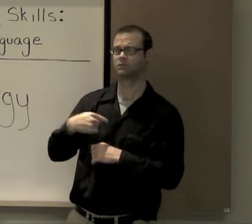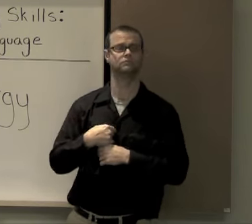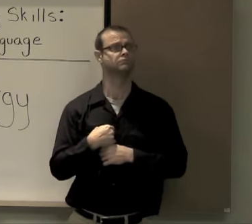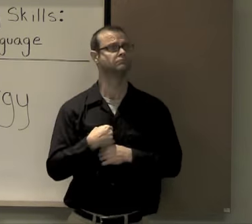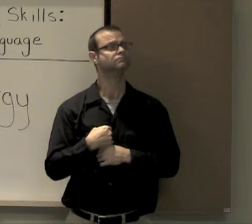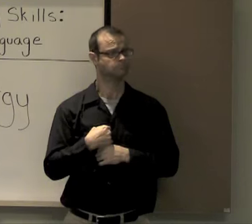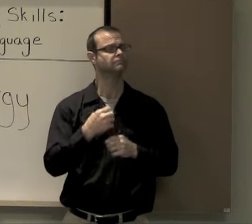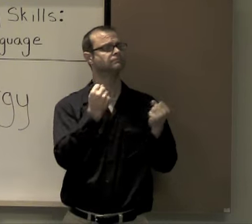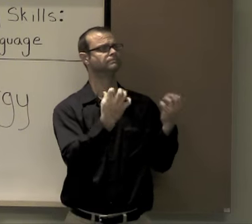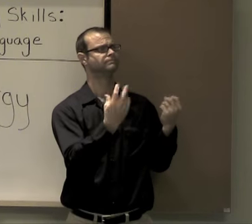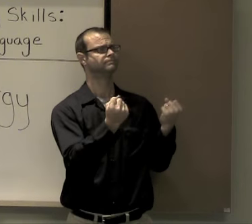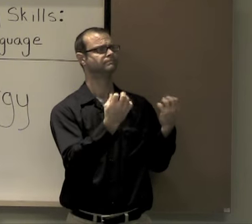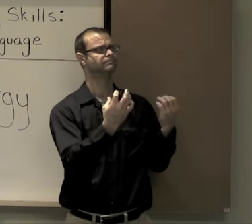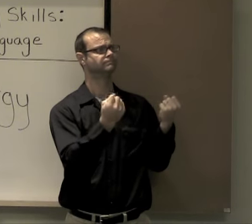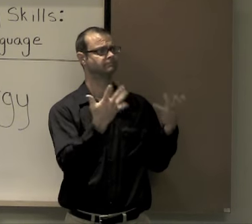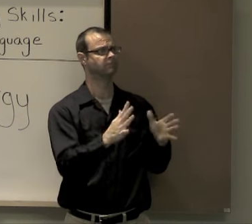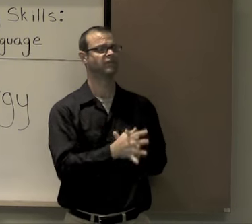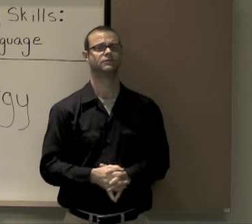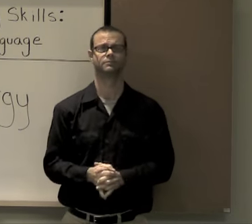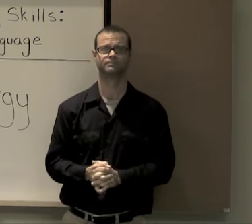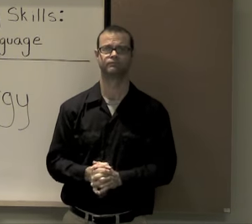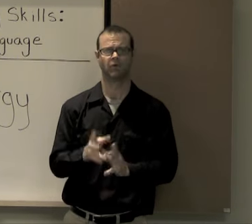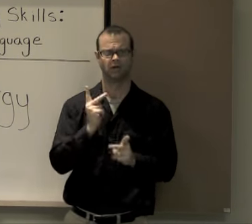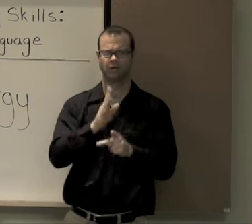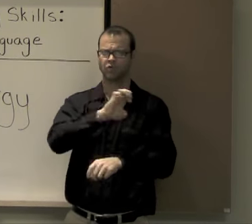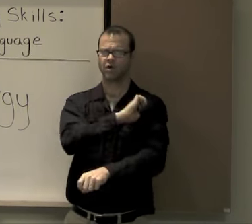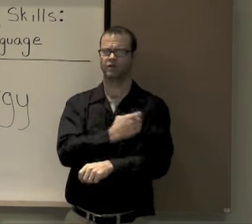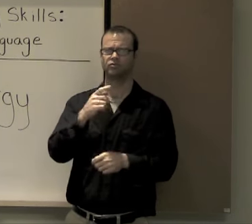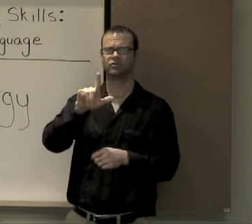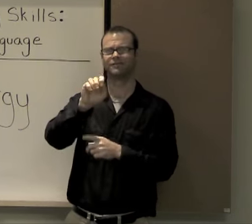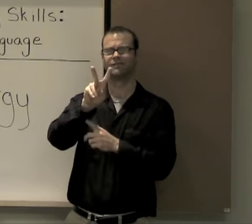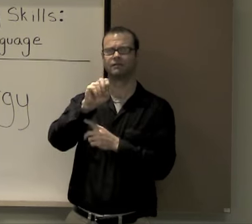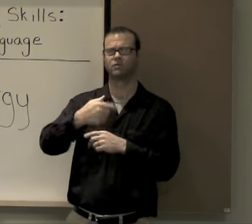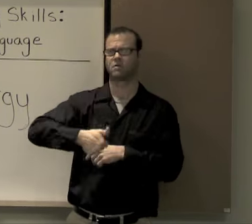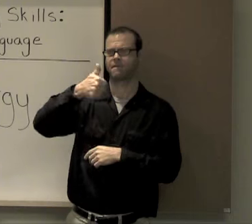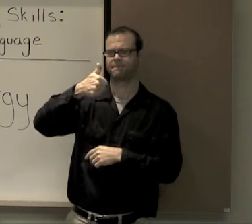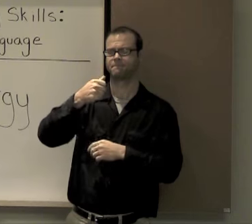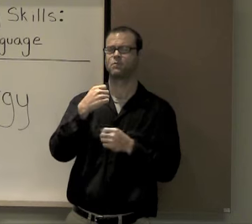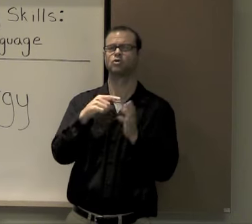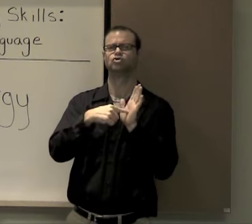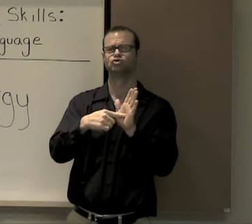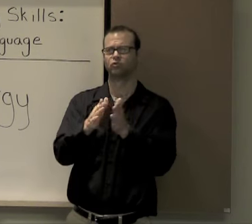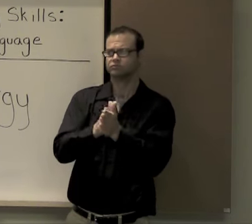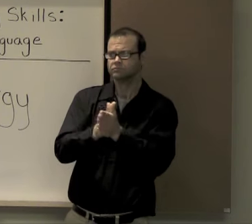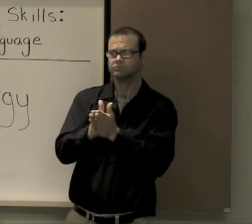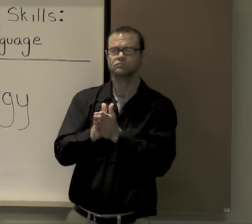people that you are nice and easy to be around.Keep your eyes open and attentive and do not demonstrate that you're distracted by looking around the room or not paying attention. When you're listening to the interviewer nod occasionally to demonstrate that you're listening and understanding what he is saying. Number 5 energy: During your interview you want to demonstrate that you are a energetic and motivated person not lazy or slow. When you're walking around